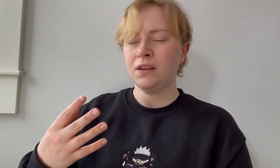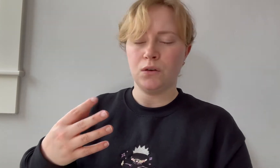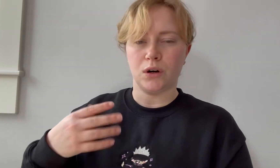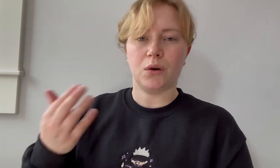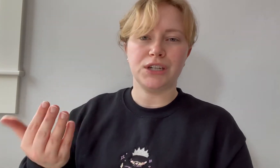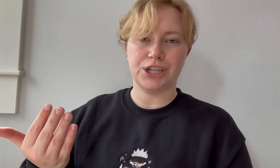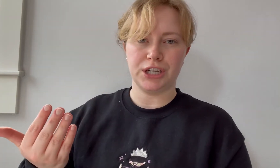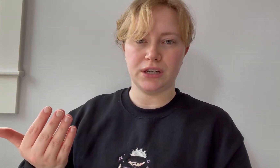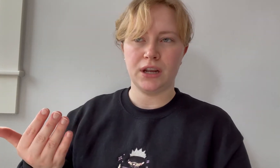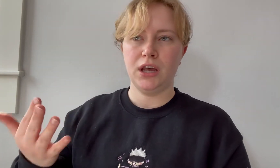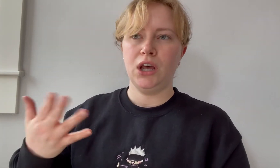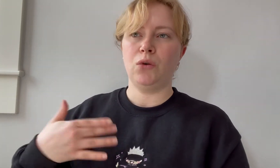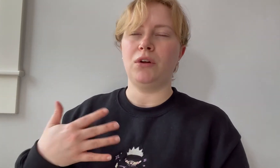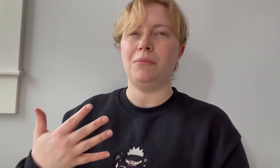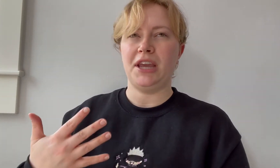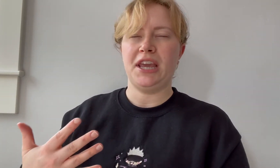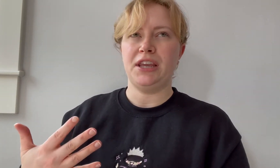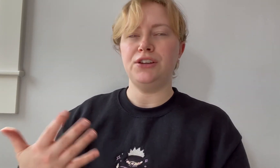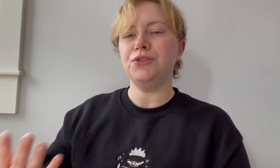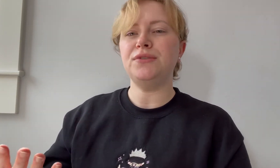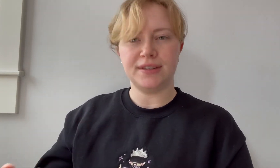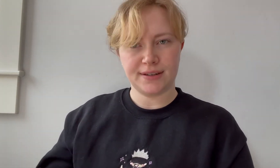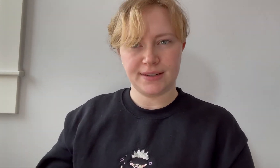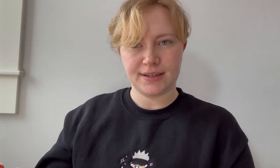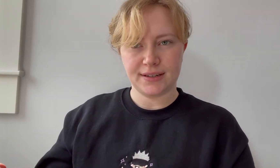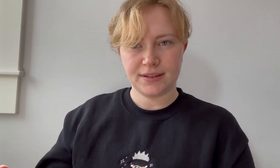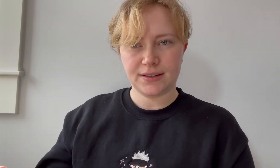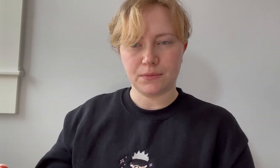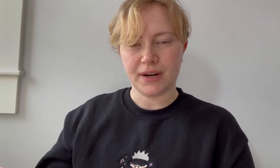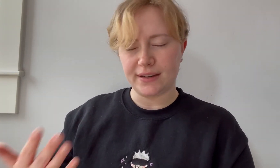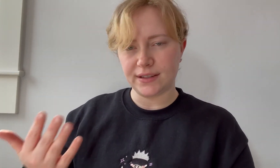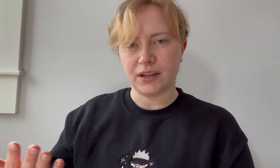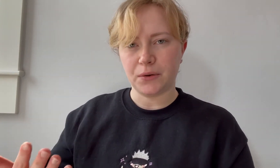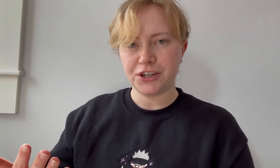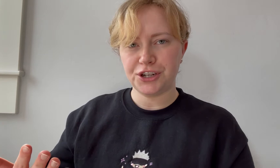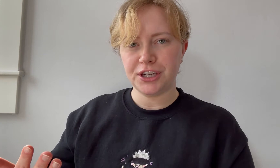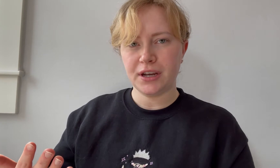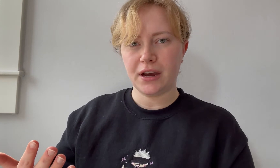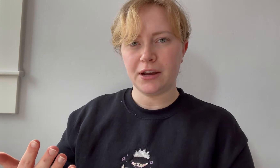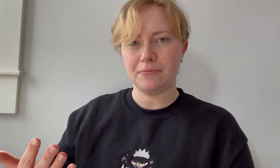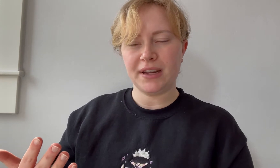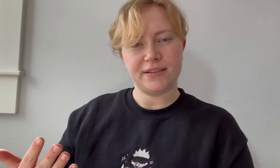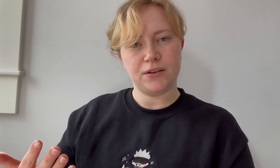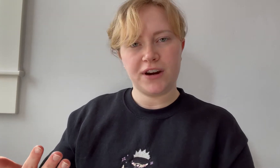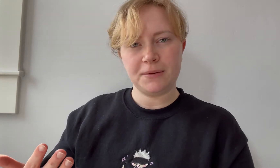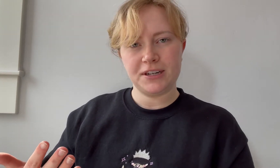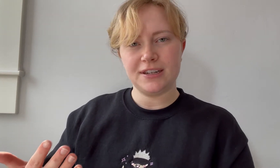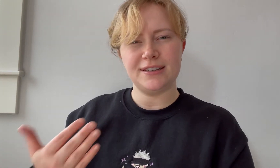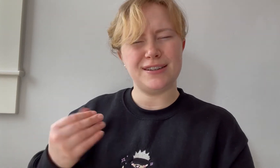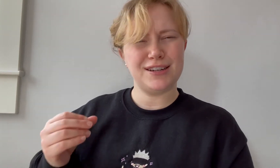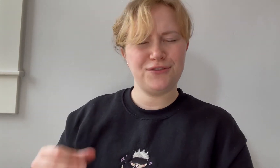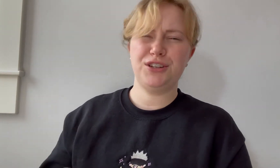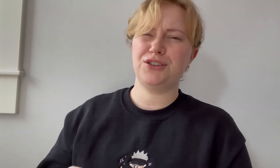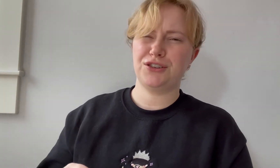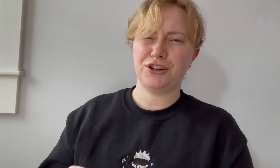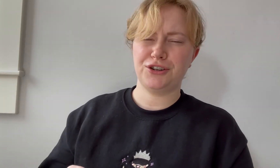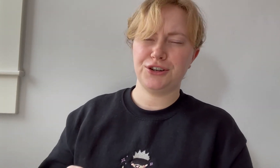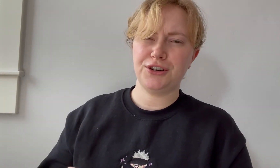or question will be used in a sentence when asking question asl grammar is different structured